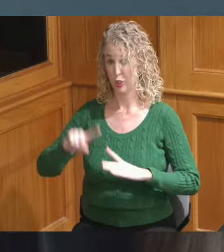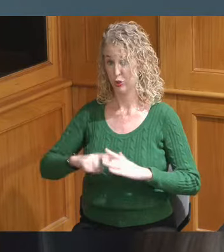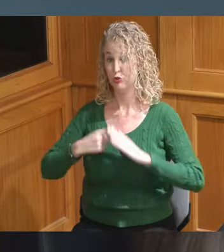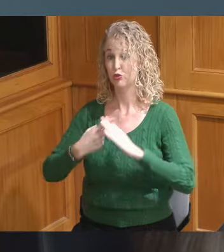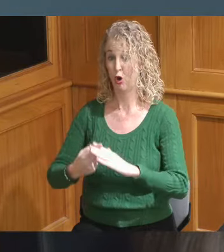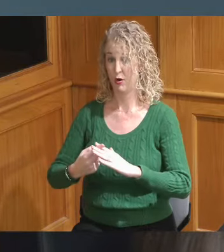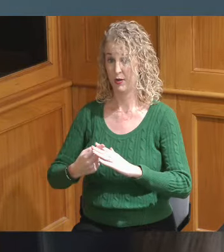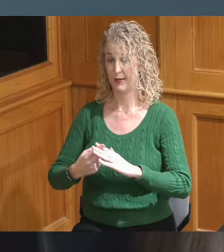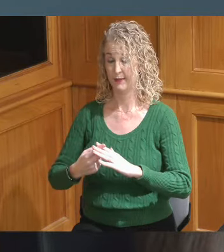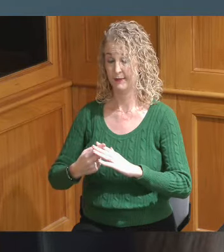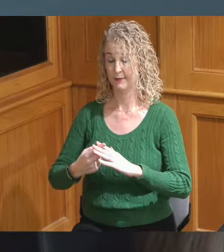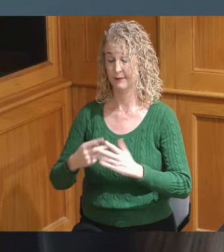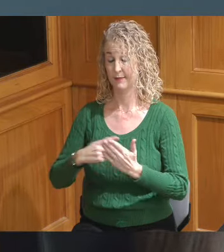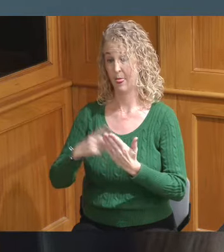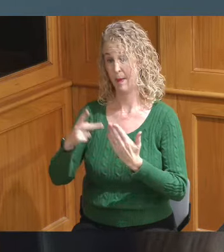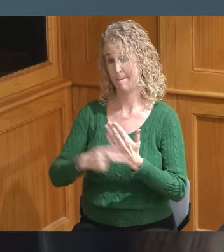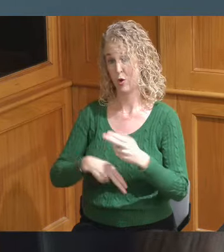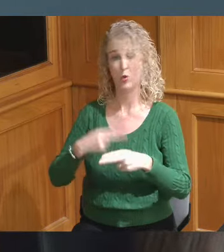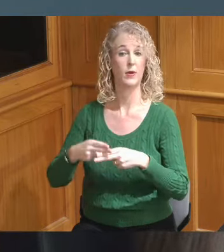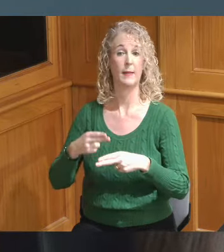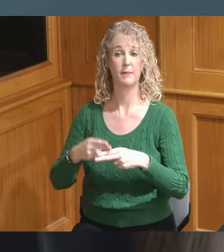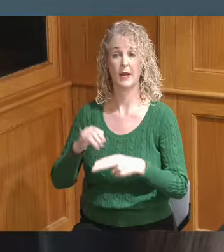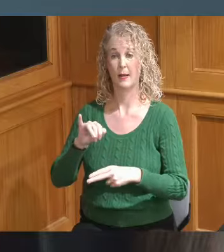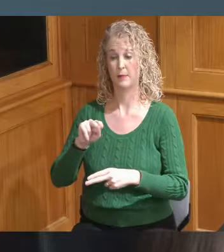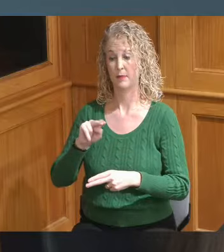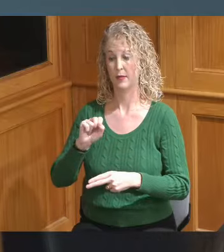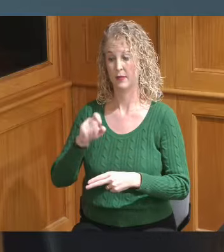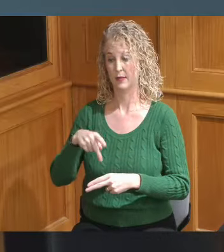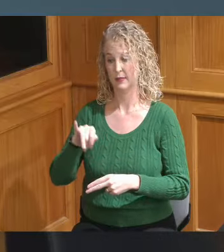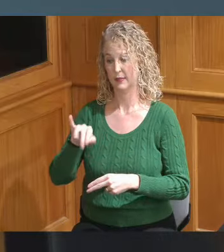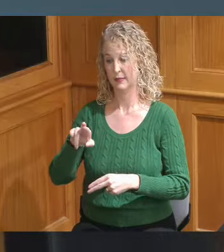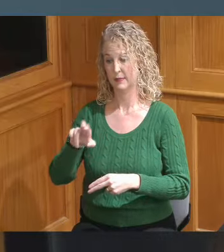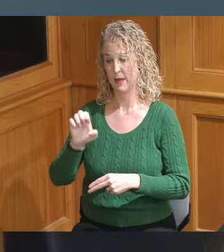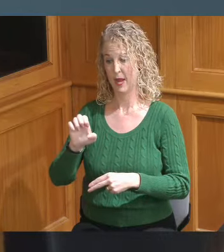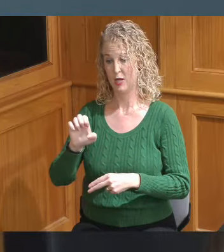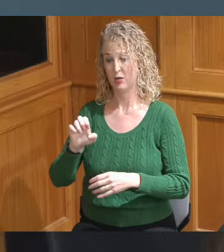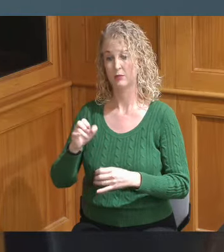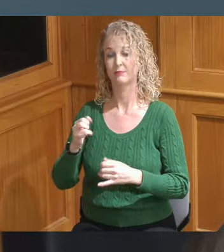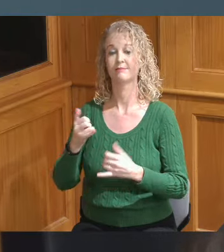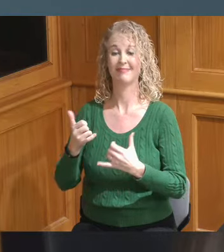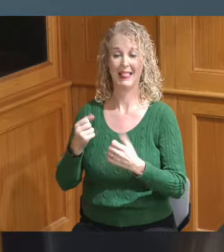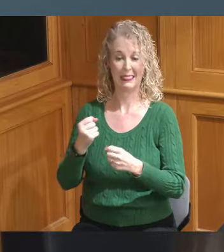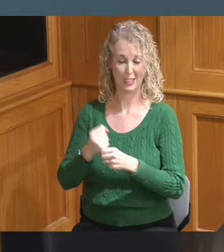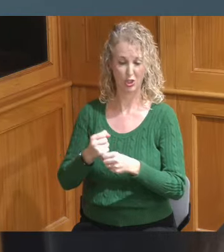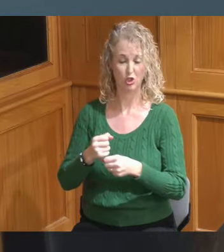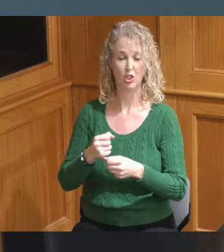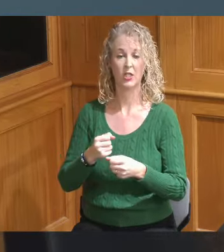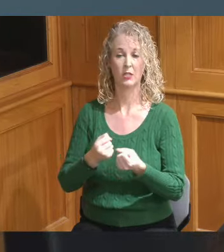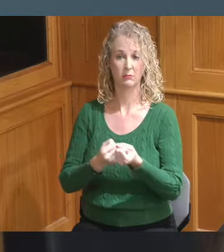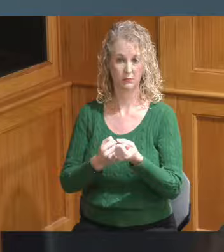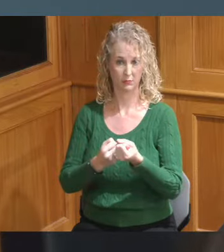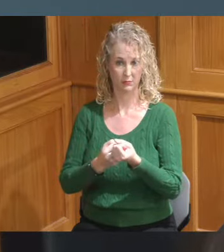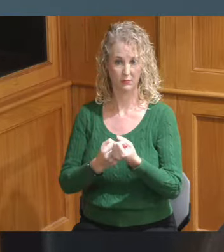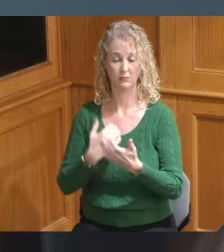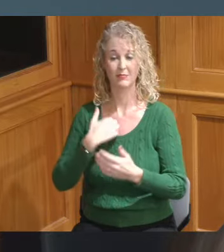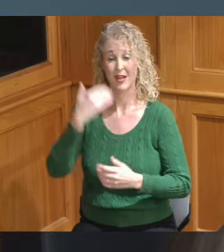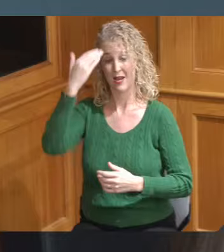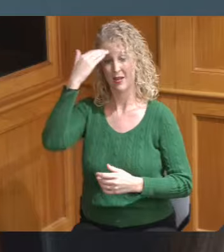supported was inspire initiative which it will be funded this time. It has impacted over 30,000